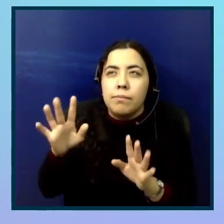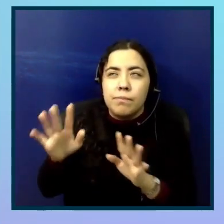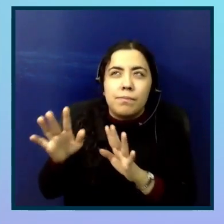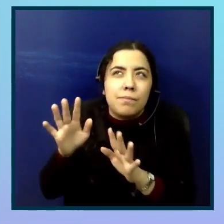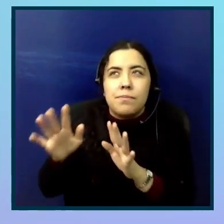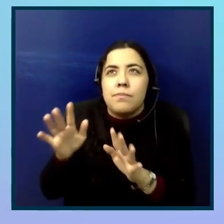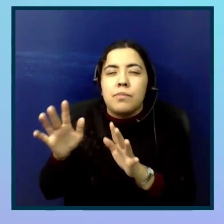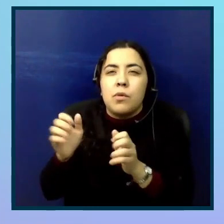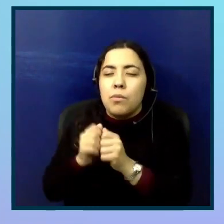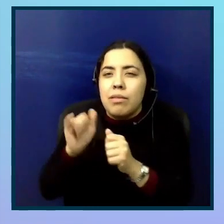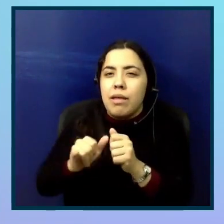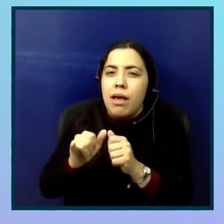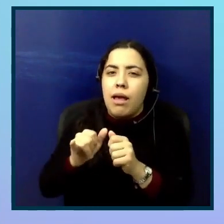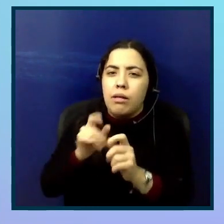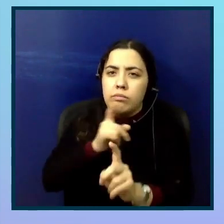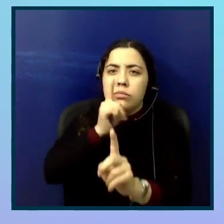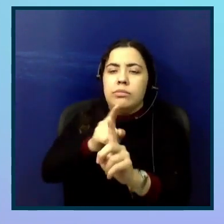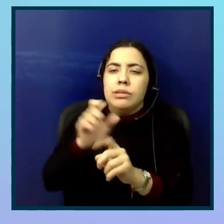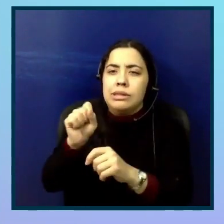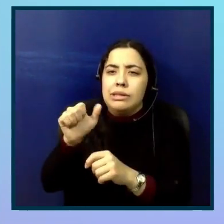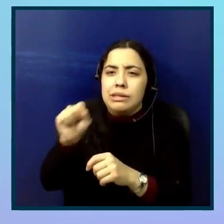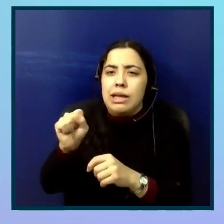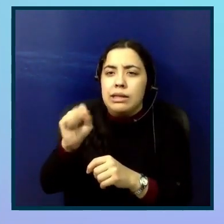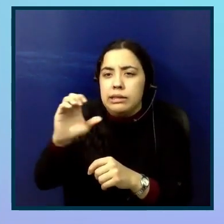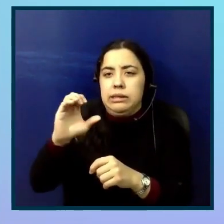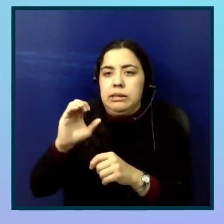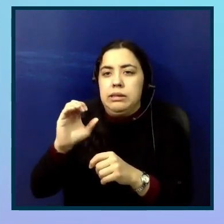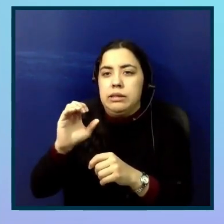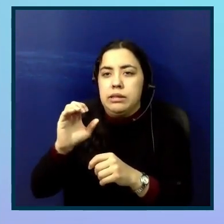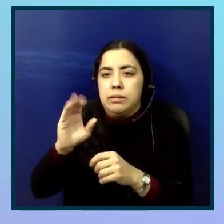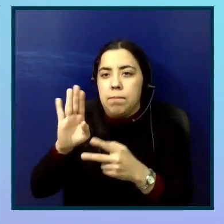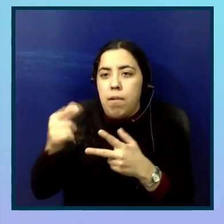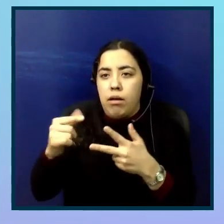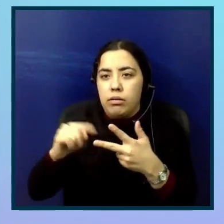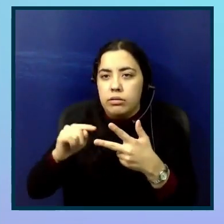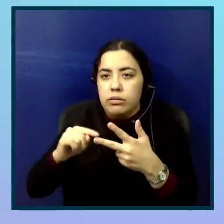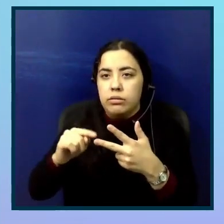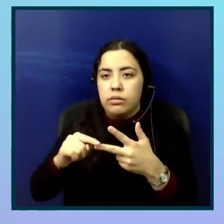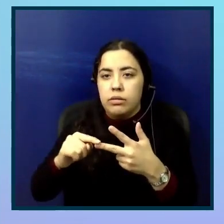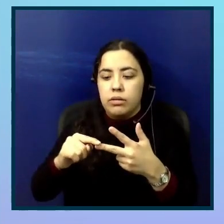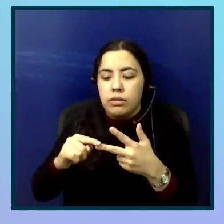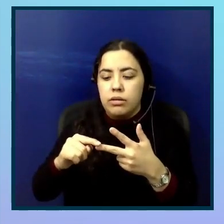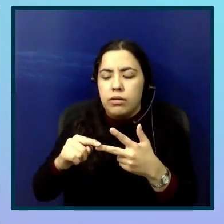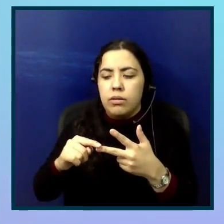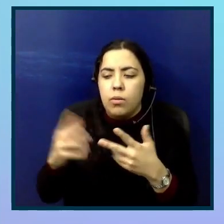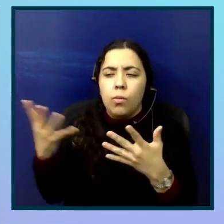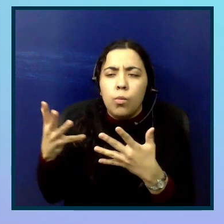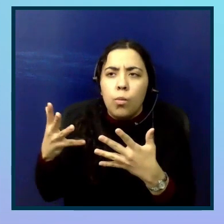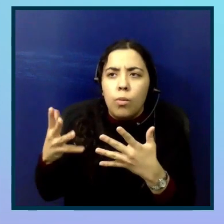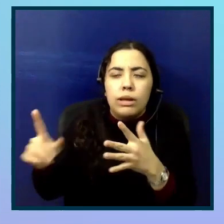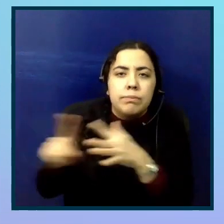with the baseline of like SAS-C bugs coming in, SAS-C that were letting out also.